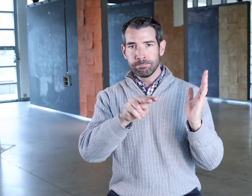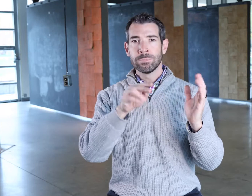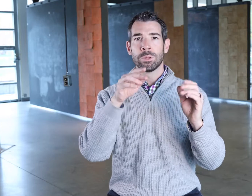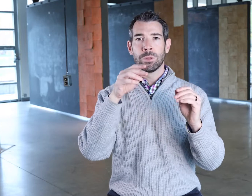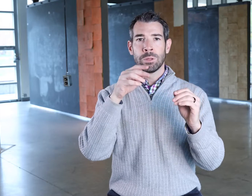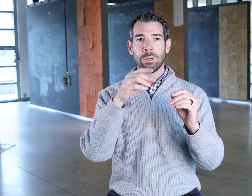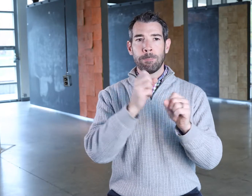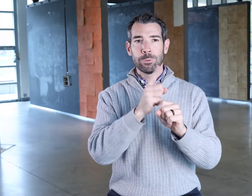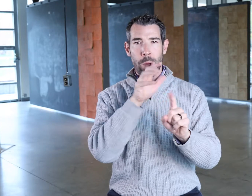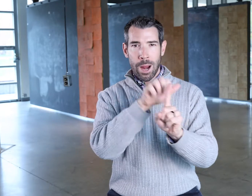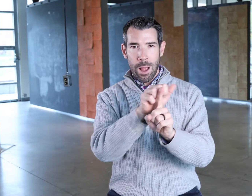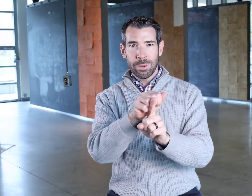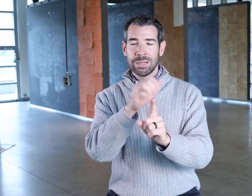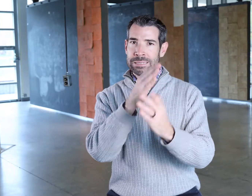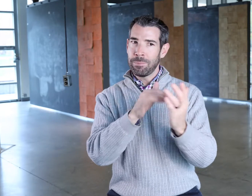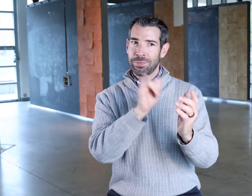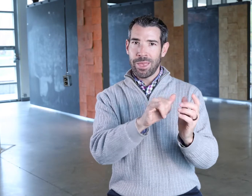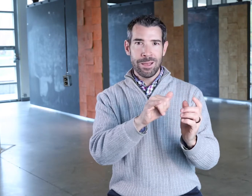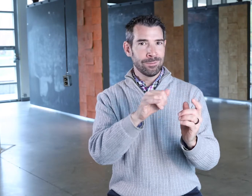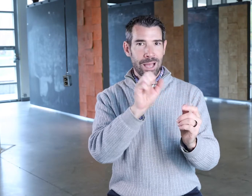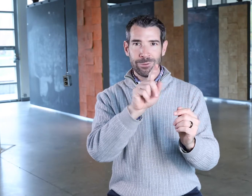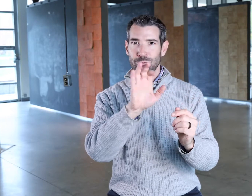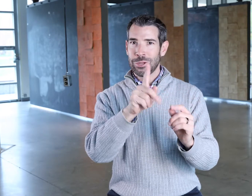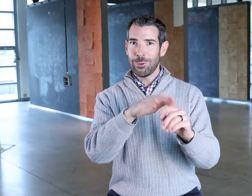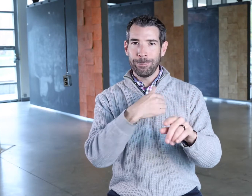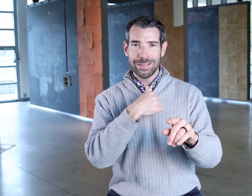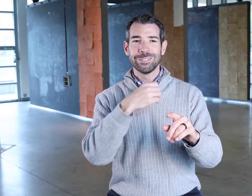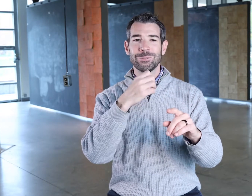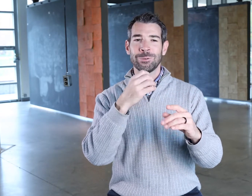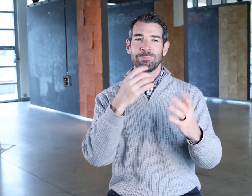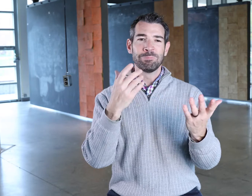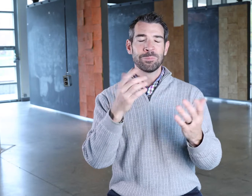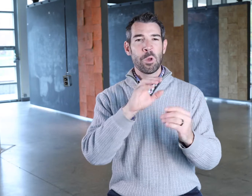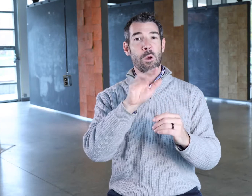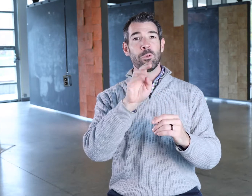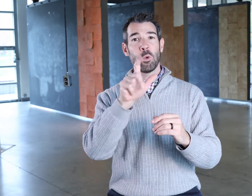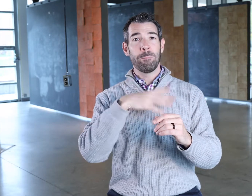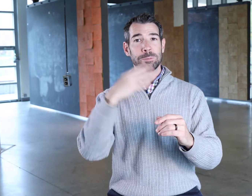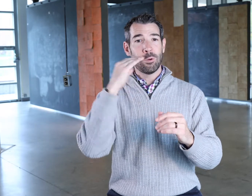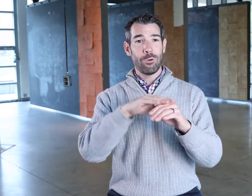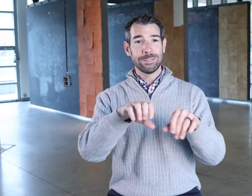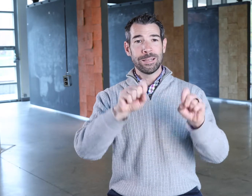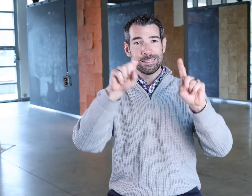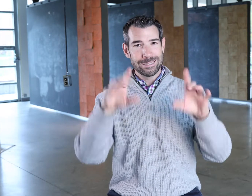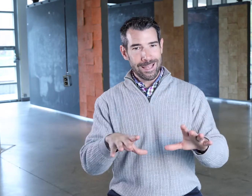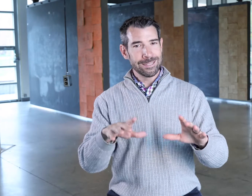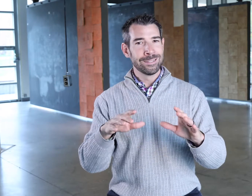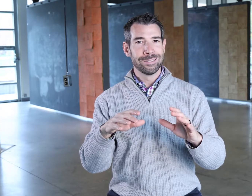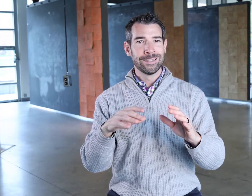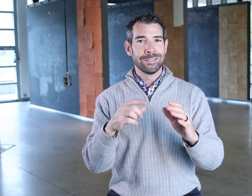I need to take my time to read each question thoroughly to make sure I catch any tricky questions.